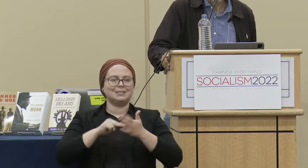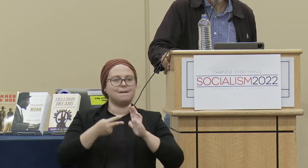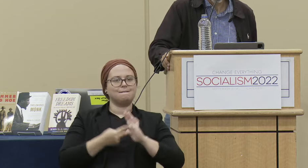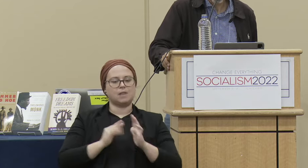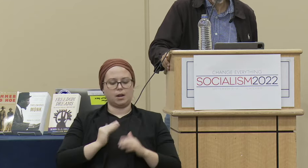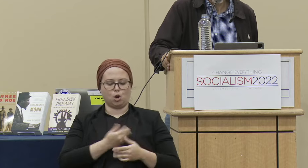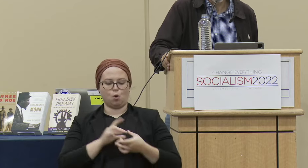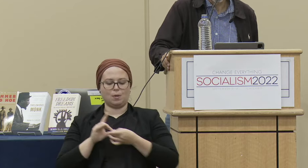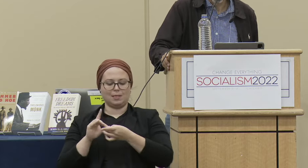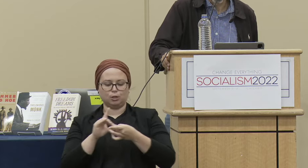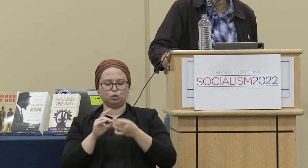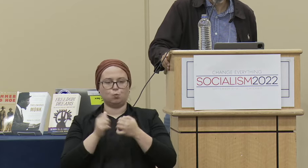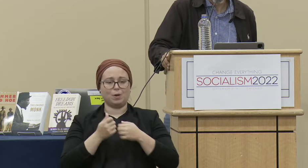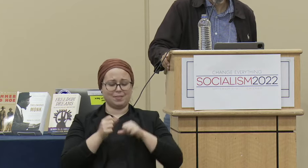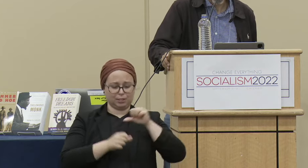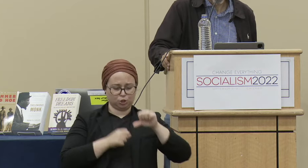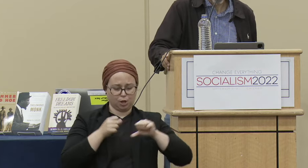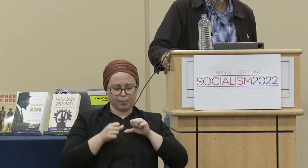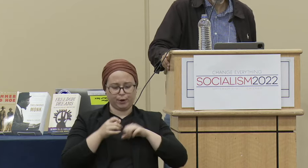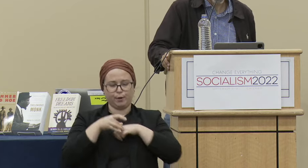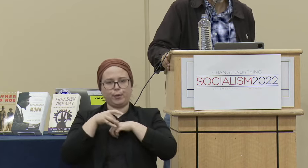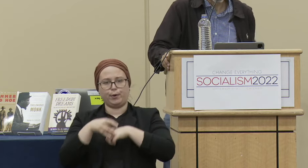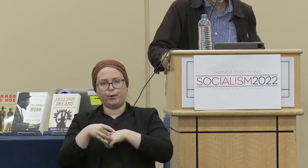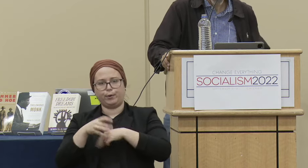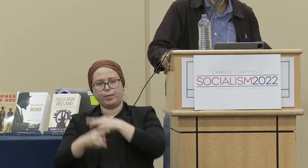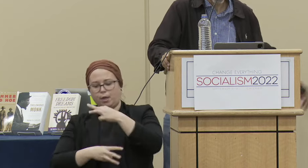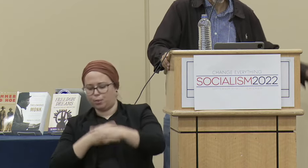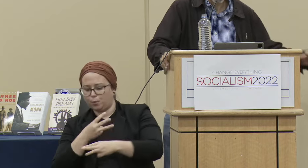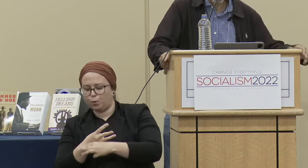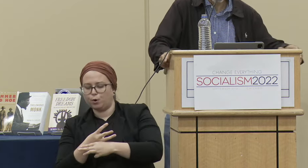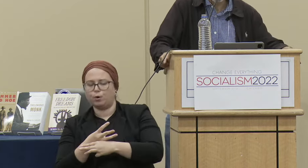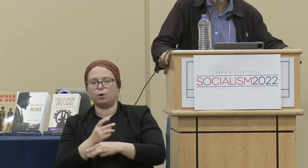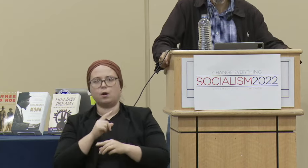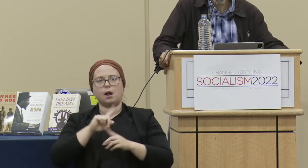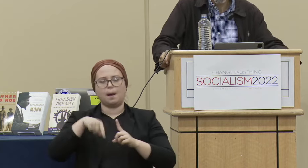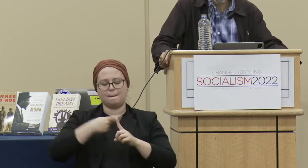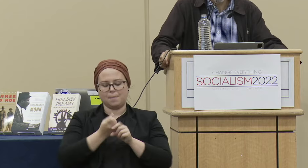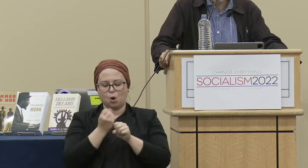. This is what true revolutions are about, she wrote , about redefining our relationships to one another, to the earth and